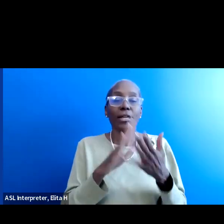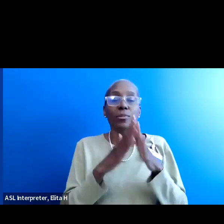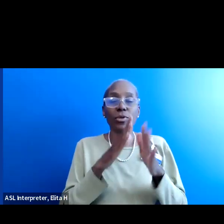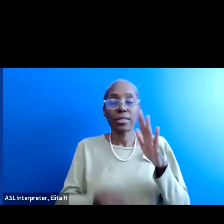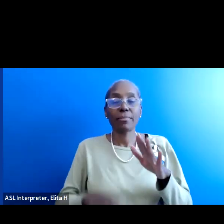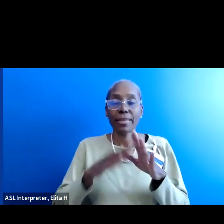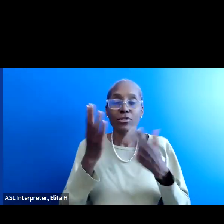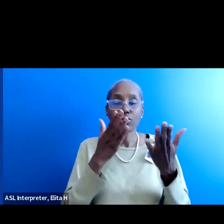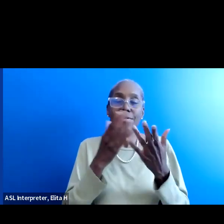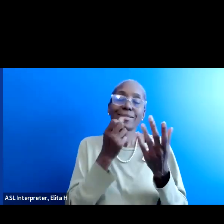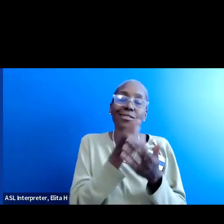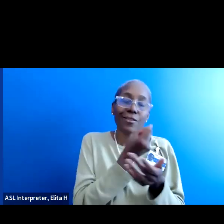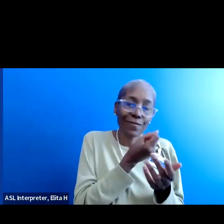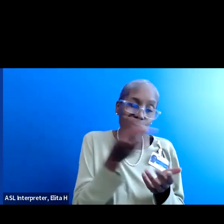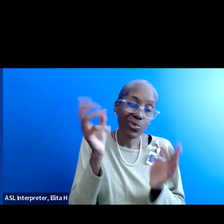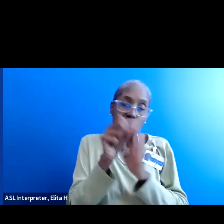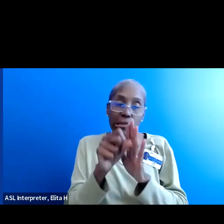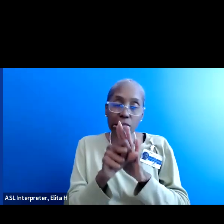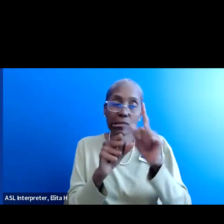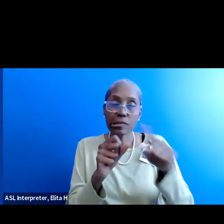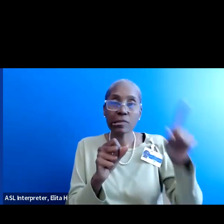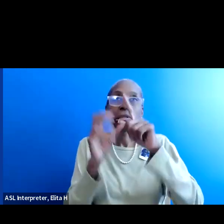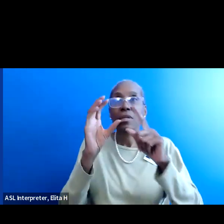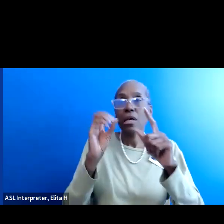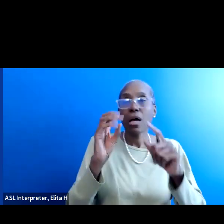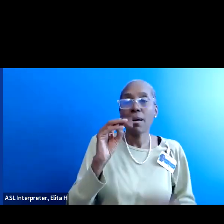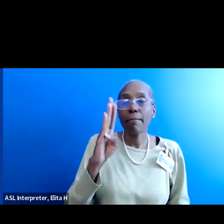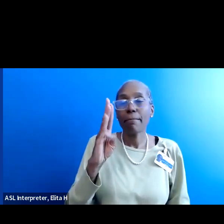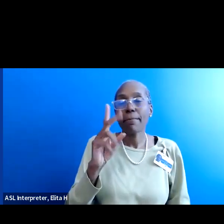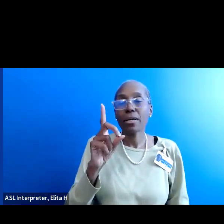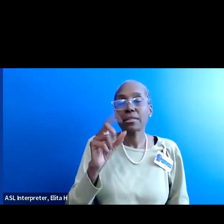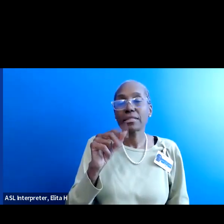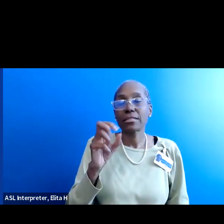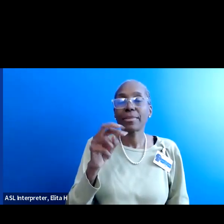There are a few states where the Ombudsman Program does serve those individuals.